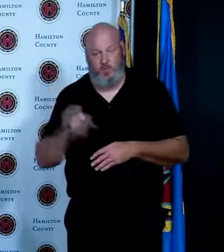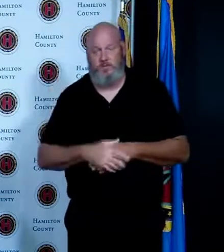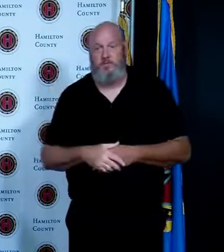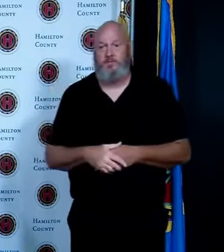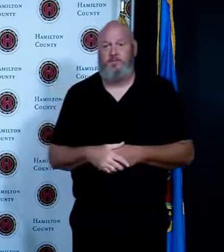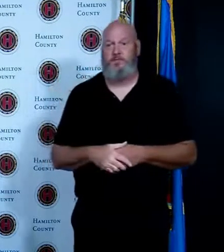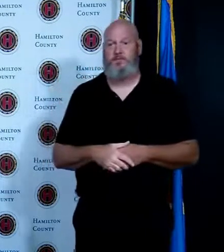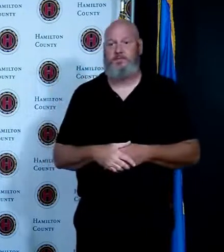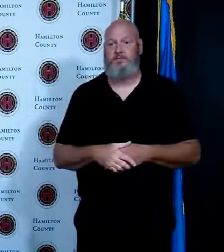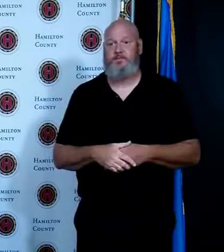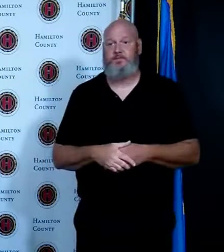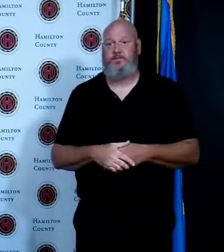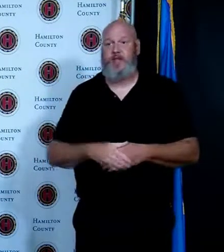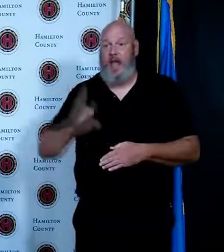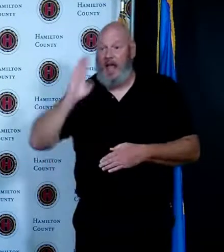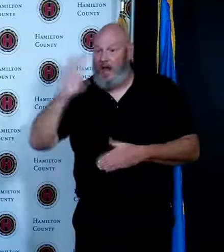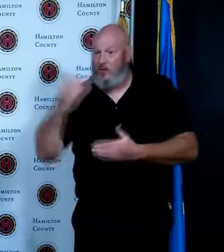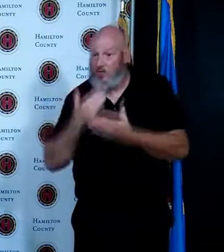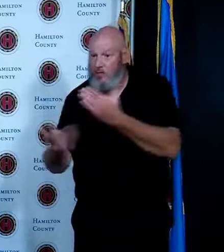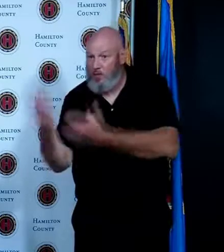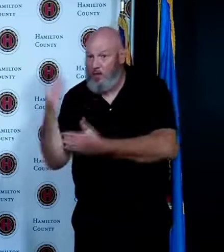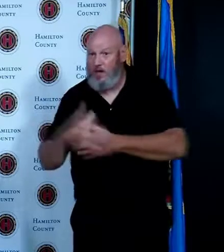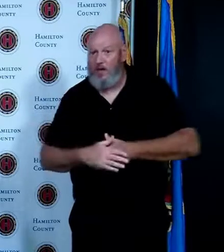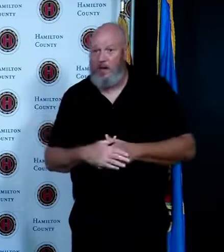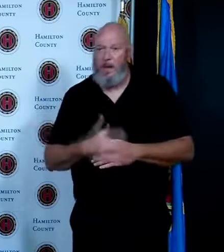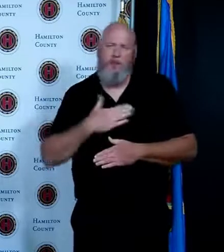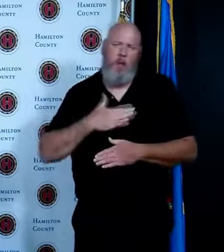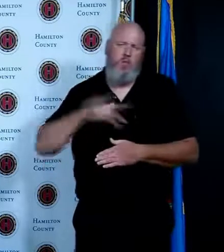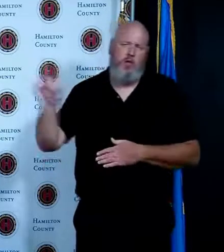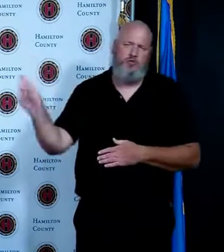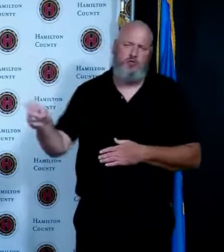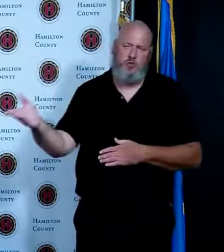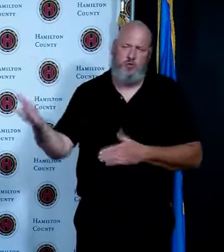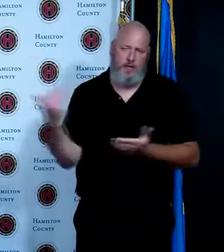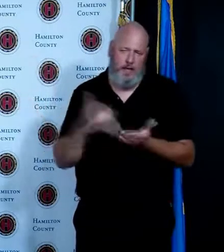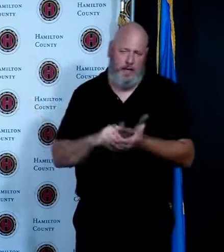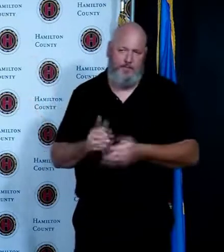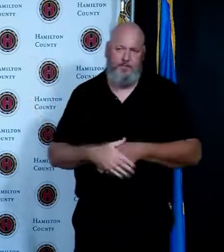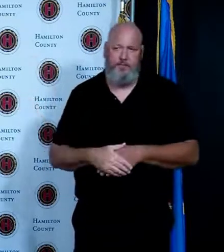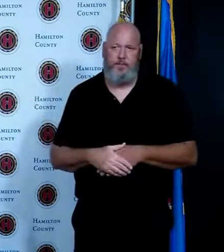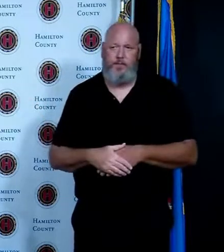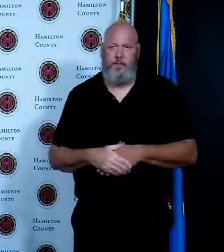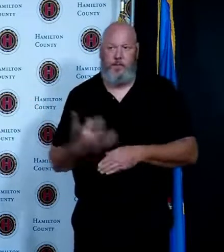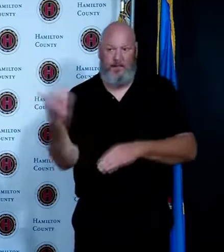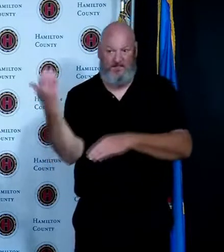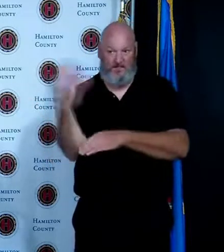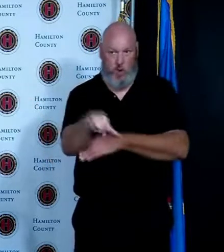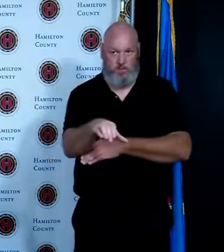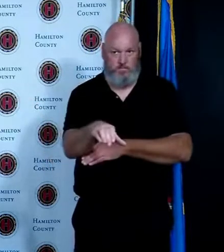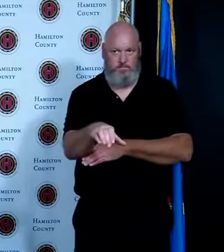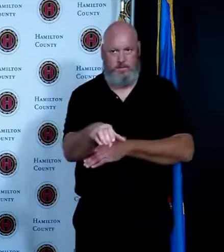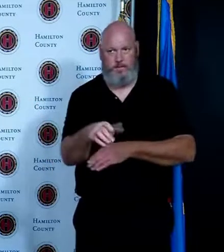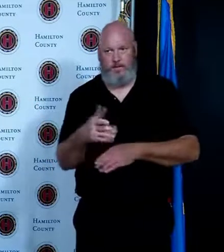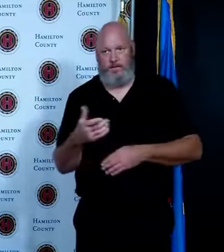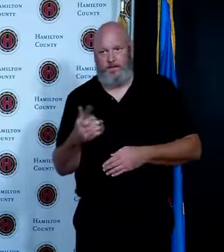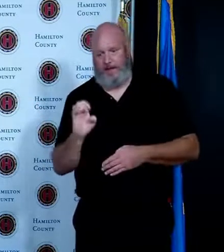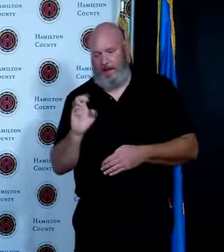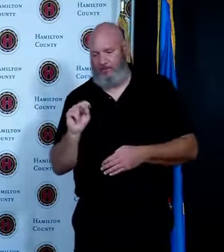yeah so my question again is about enforcement which we've kind of been touching on but what does enforcement look like is this kind of the county